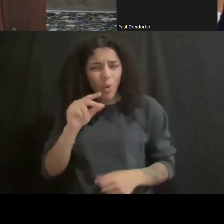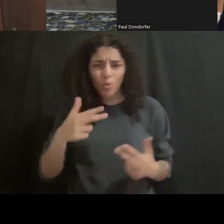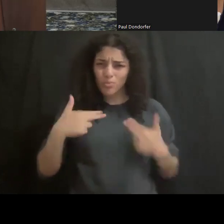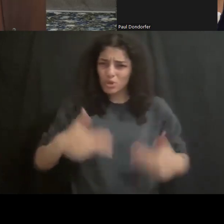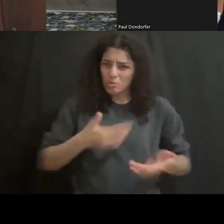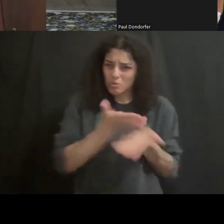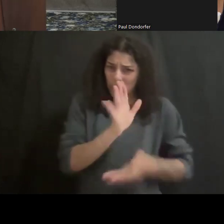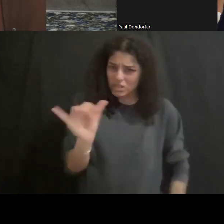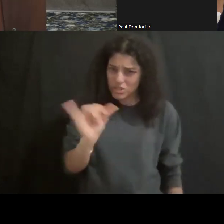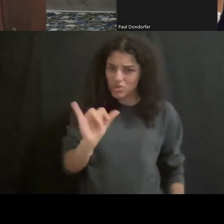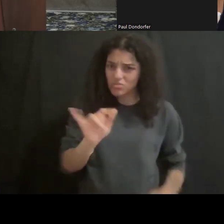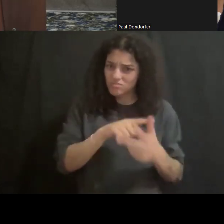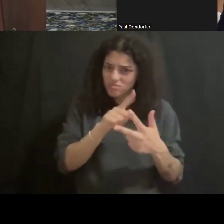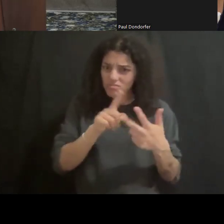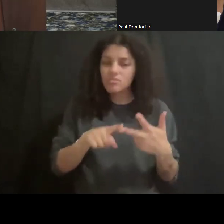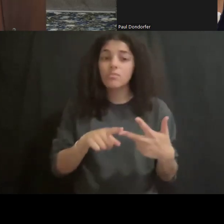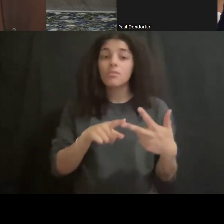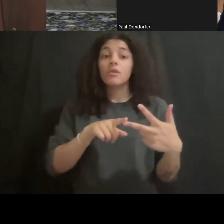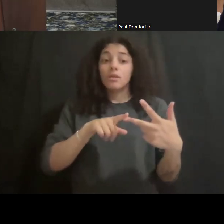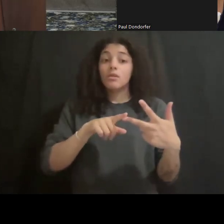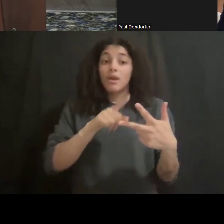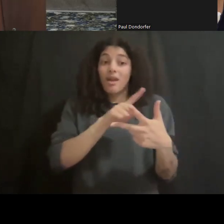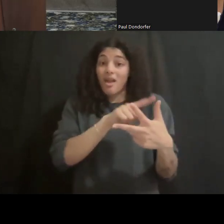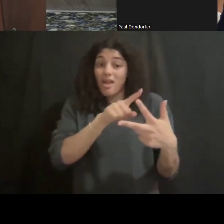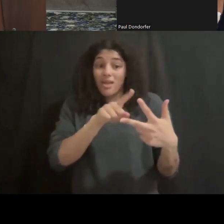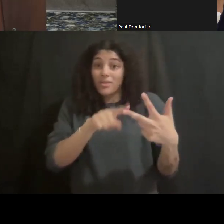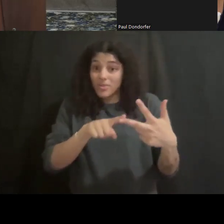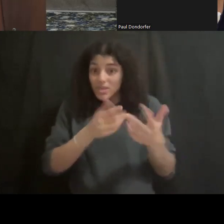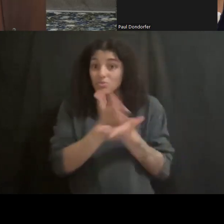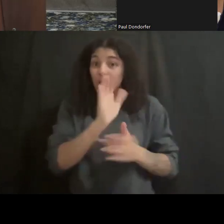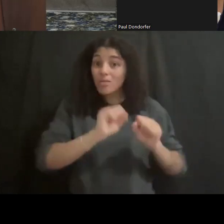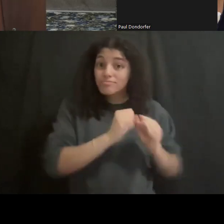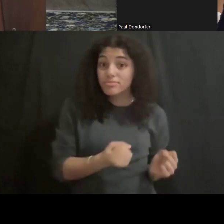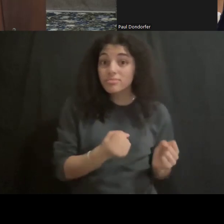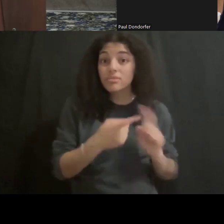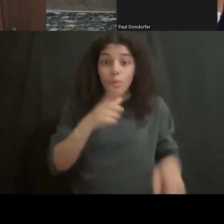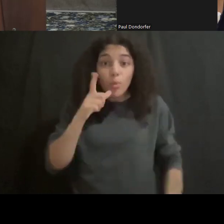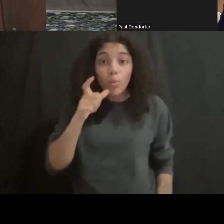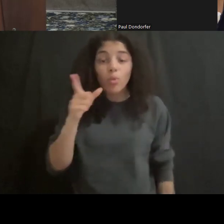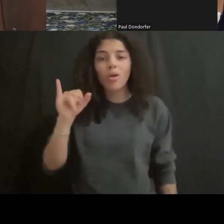these rights are currently being abridged by ICE agents who are coming into our neighborhoods I